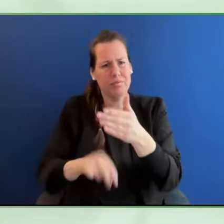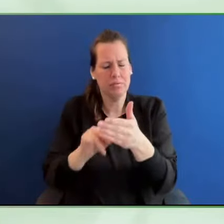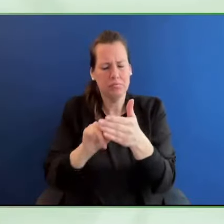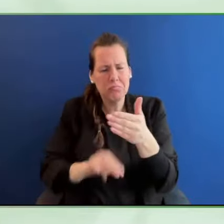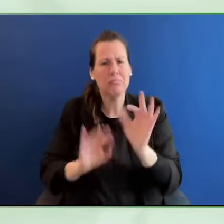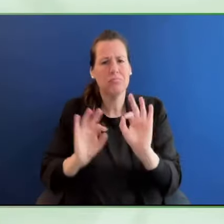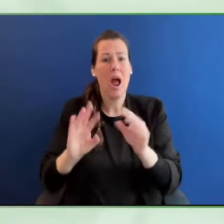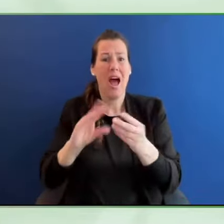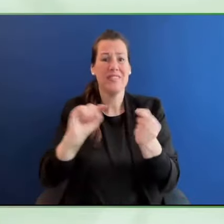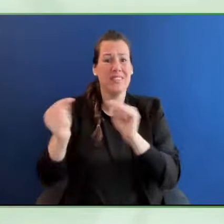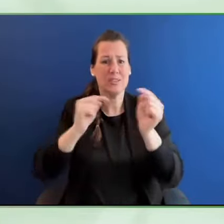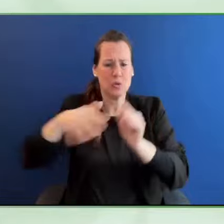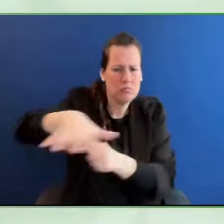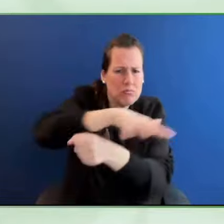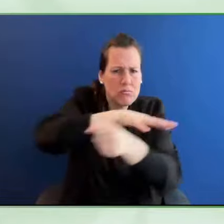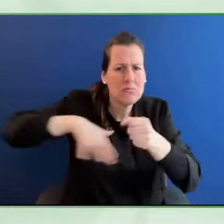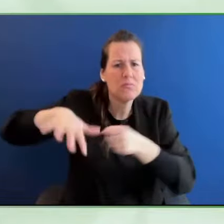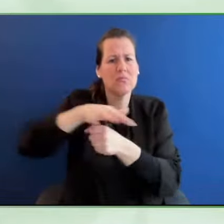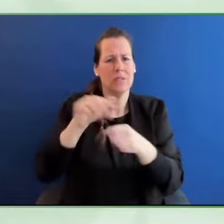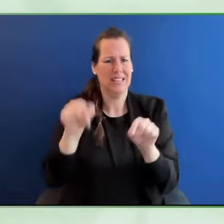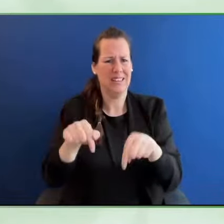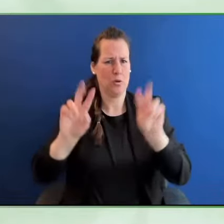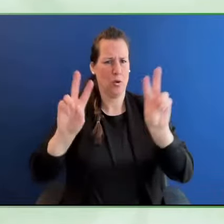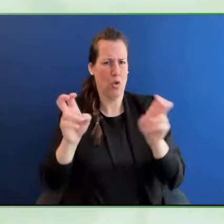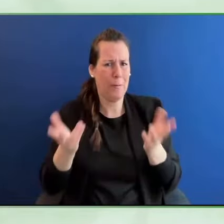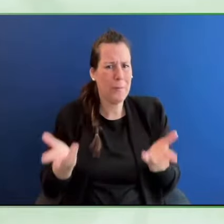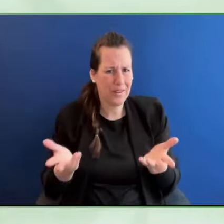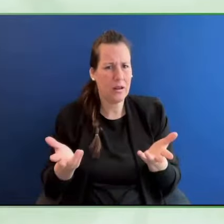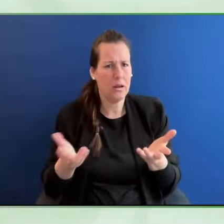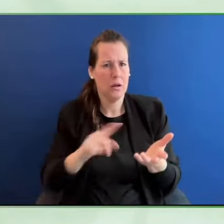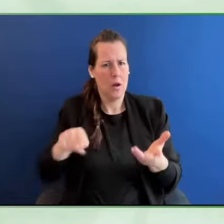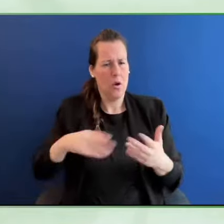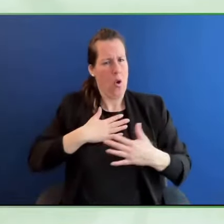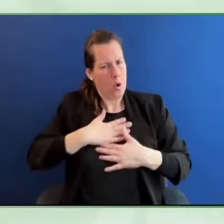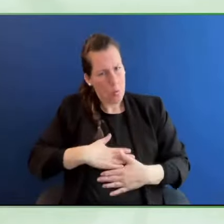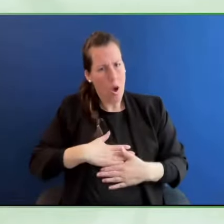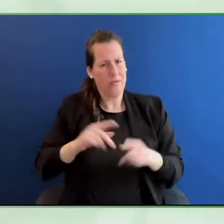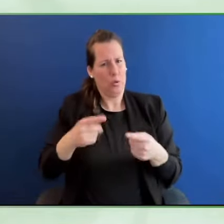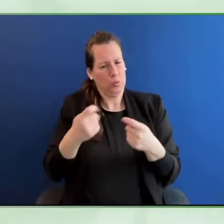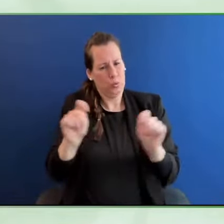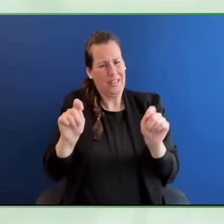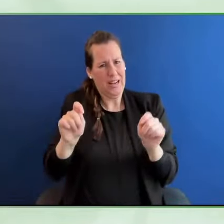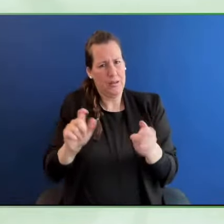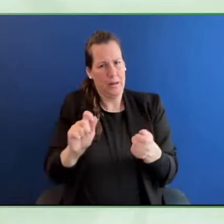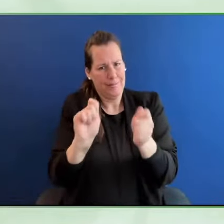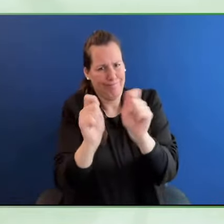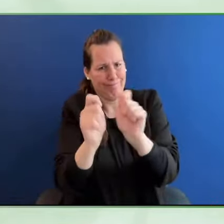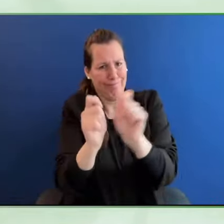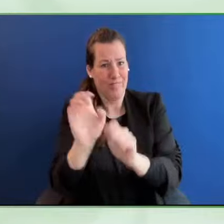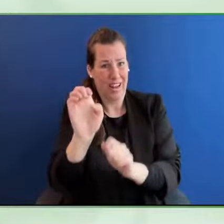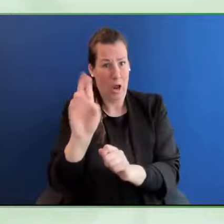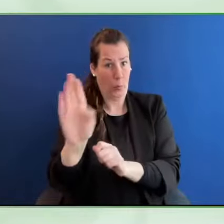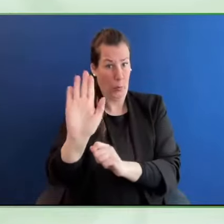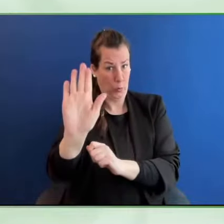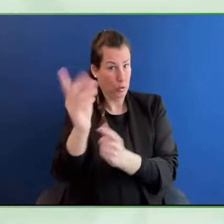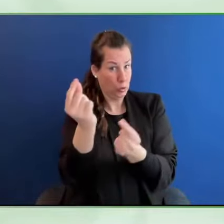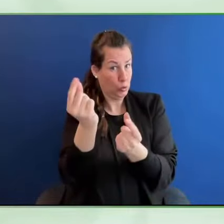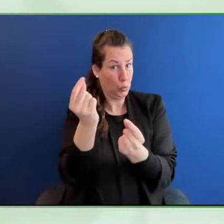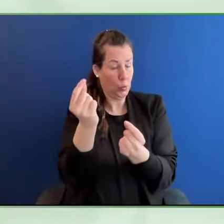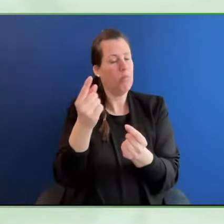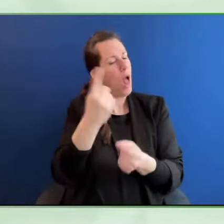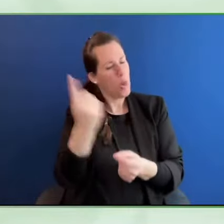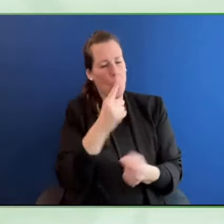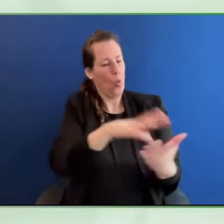We have an employment, education, on cost of living, but also on technology, on arts,